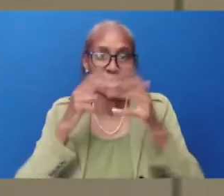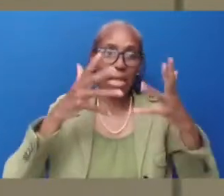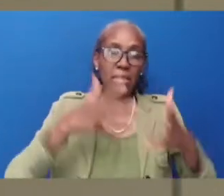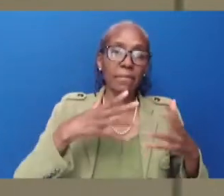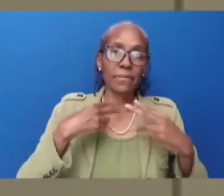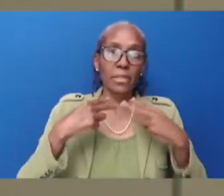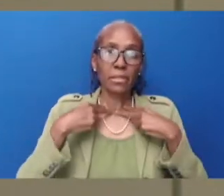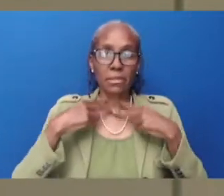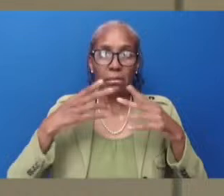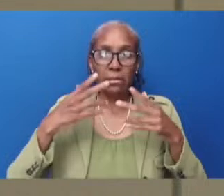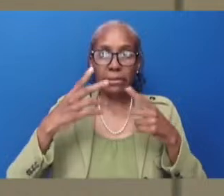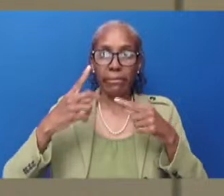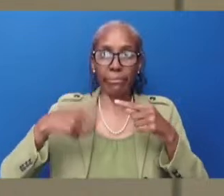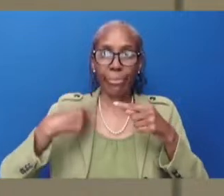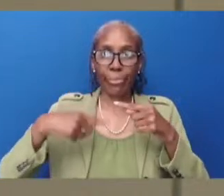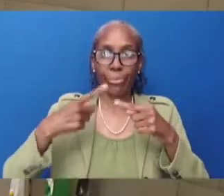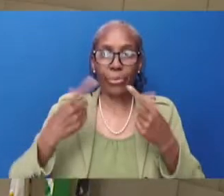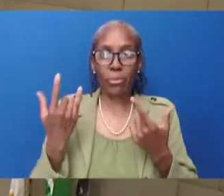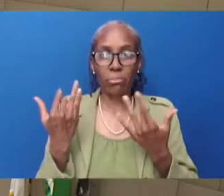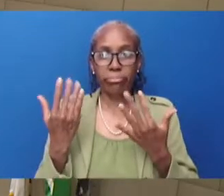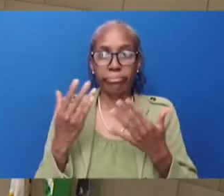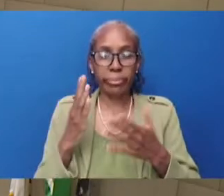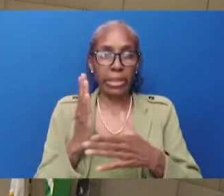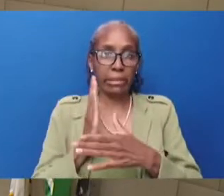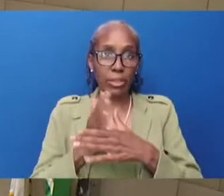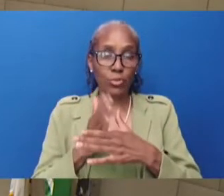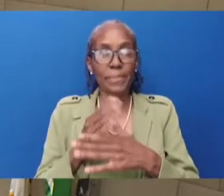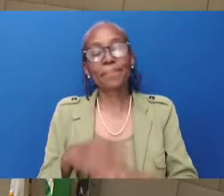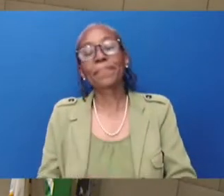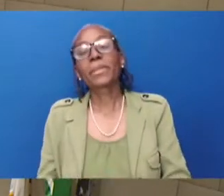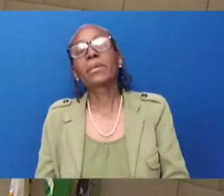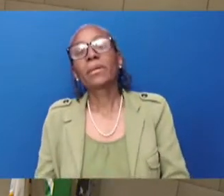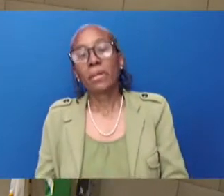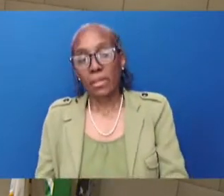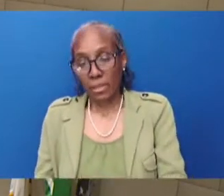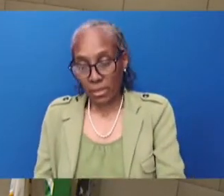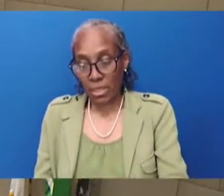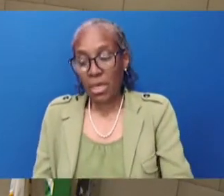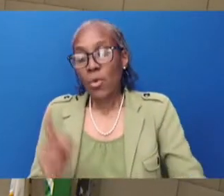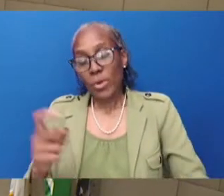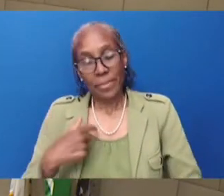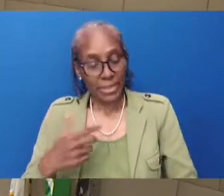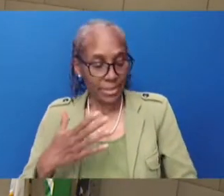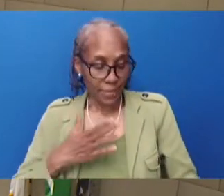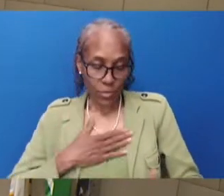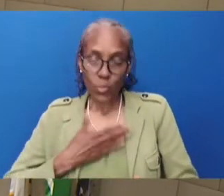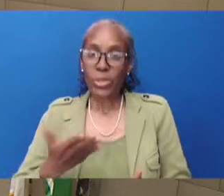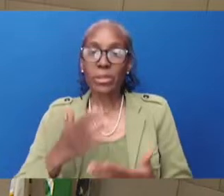SO BUT I HOPE THE GOOD STUFF PASSES AND WE'RE NOT LEFT